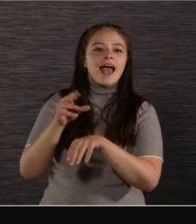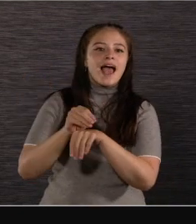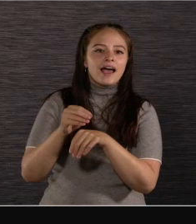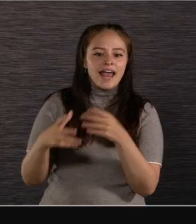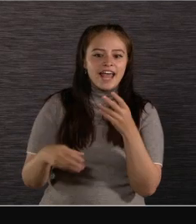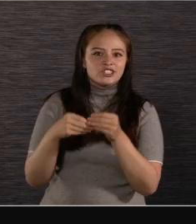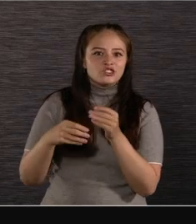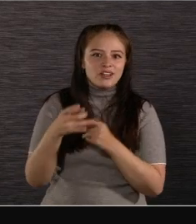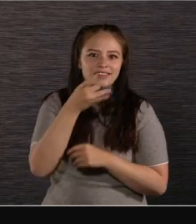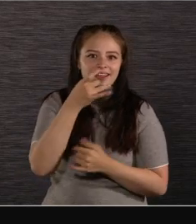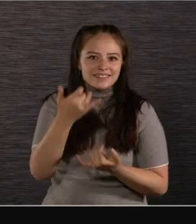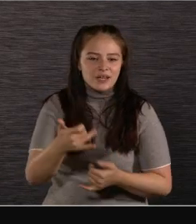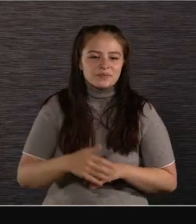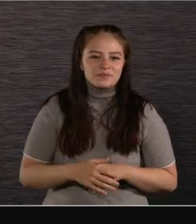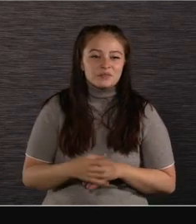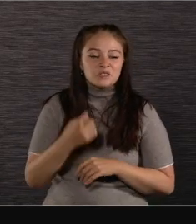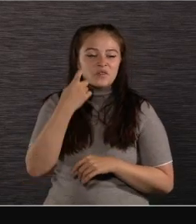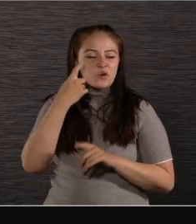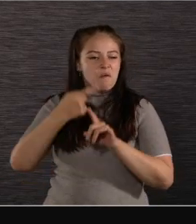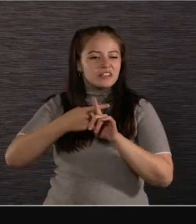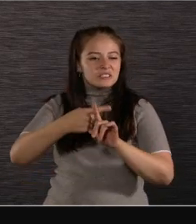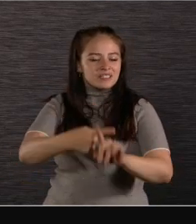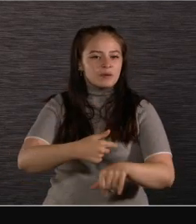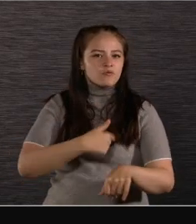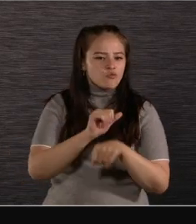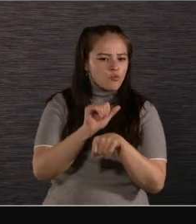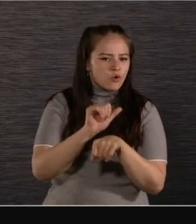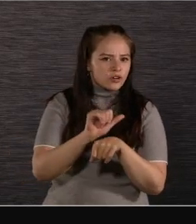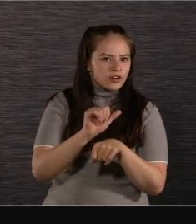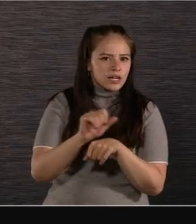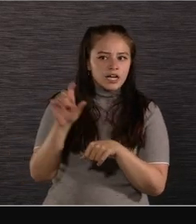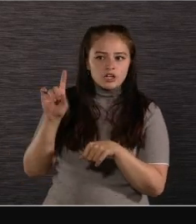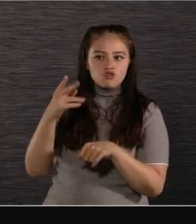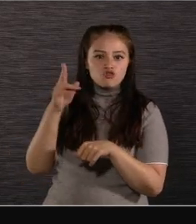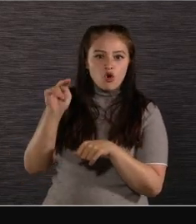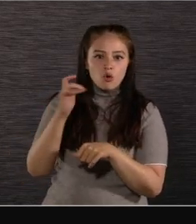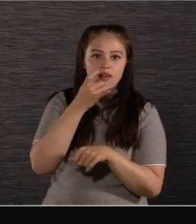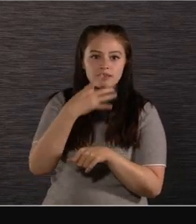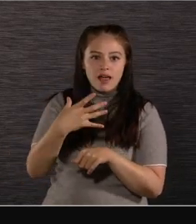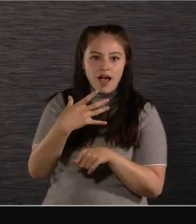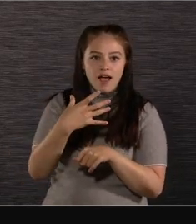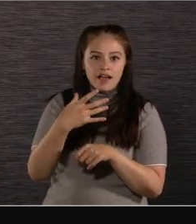For the last couple of months, I've been working on a drone light project I call Light the Night.